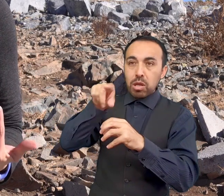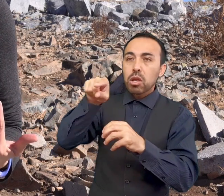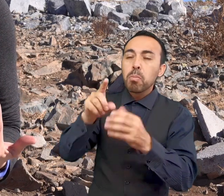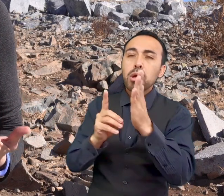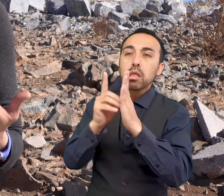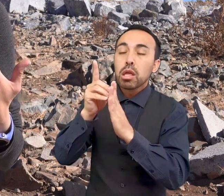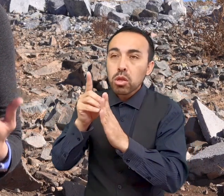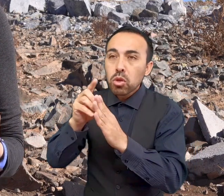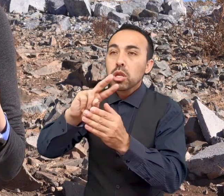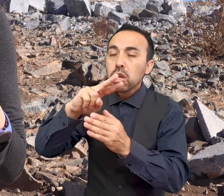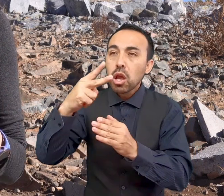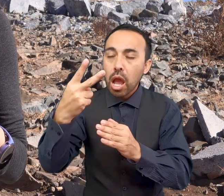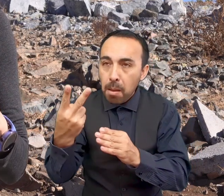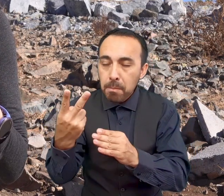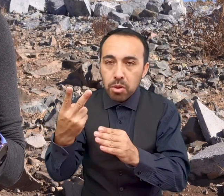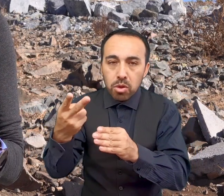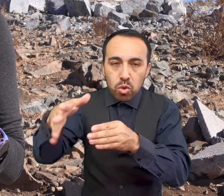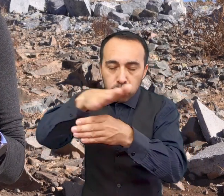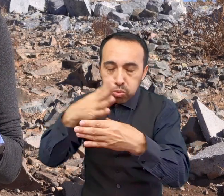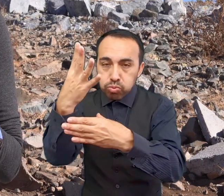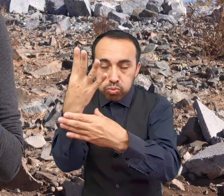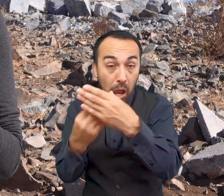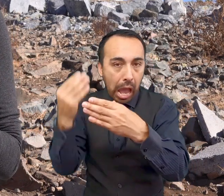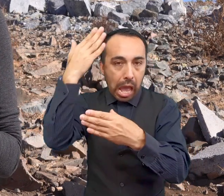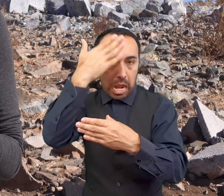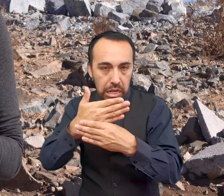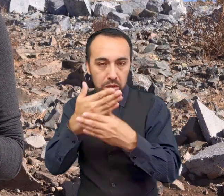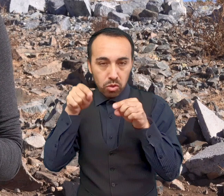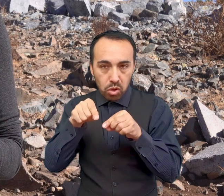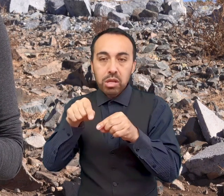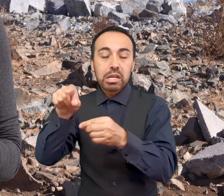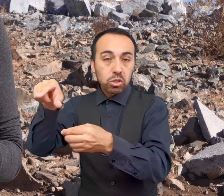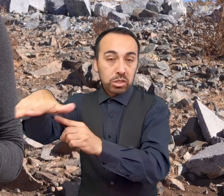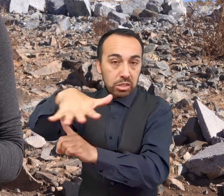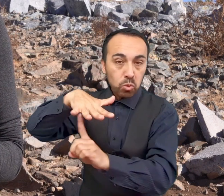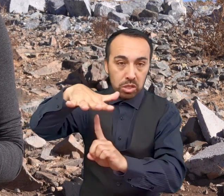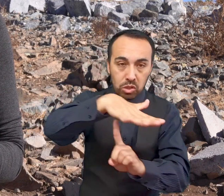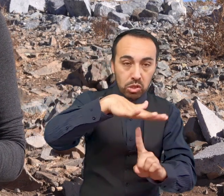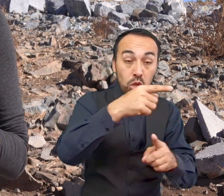by human standards, the lifetime of a star is minor compared to the age of the universe.